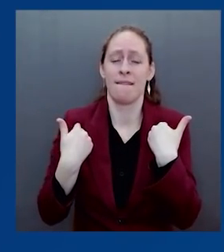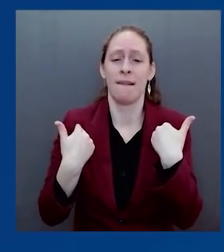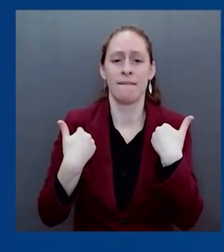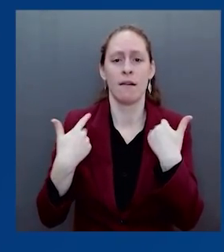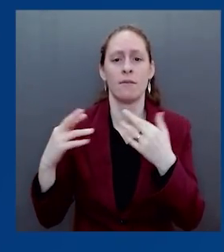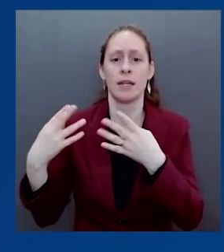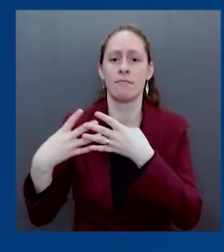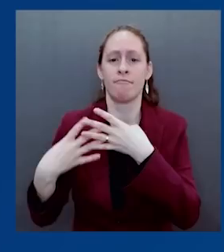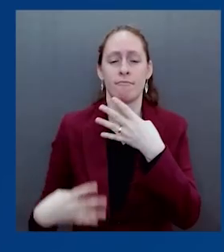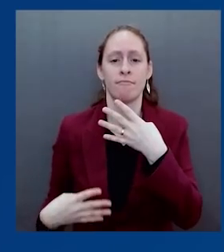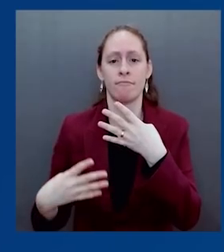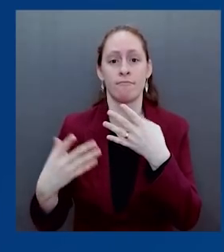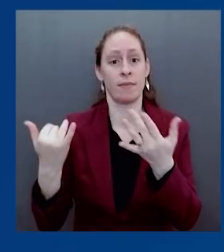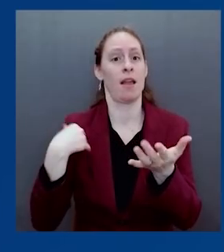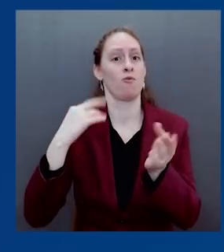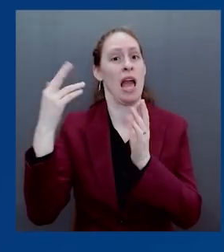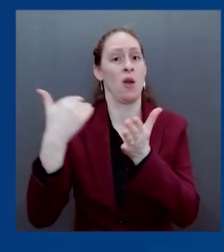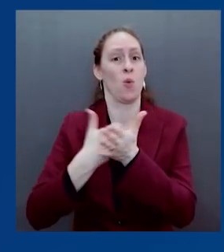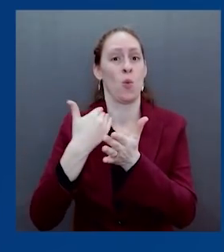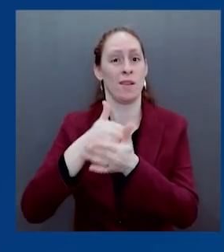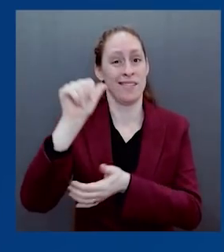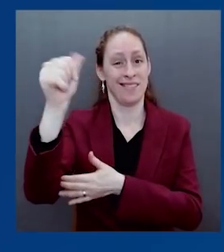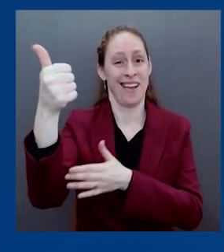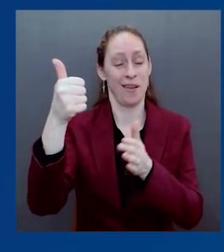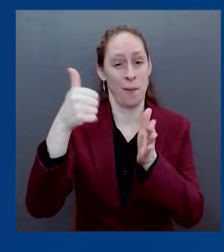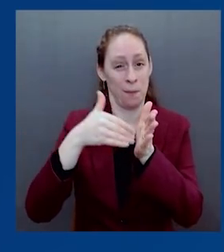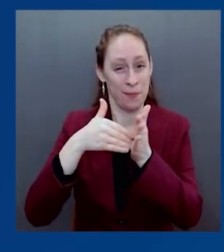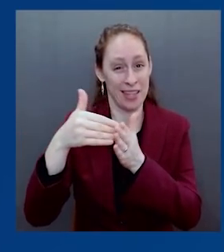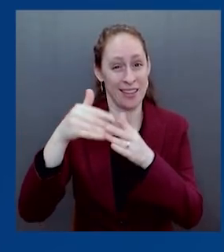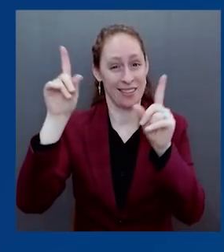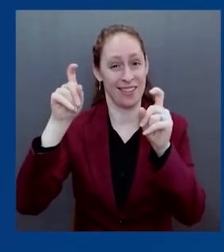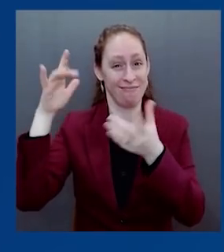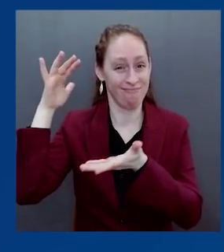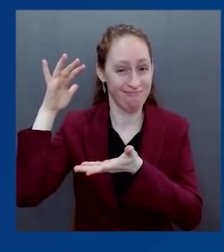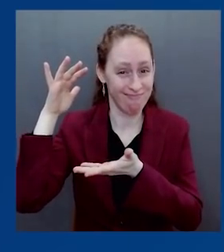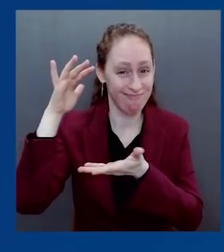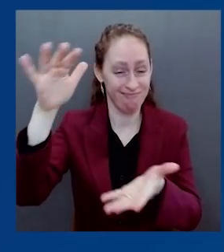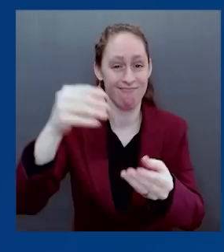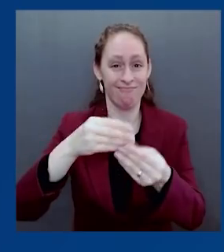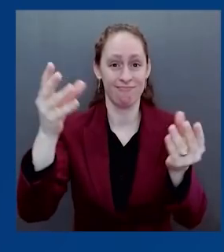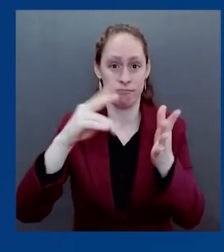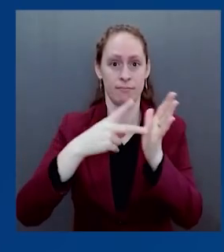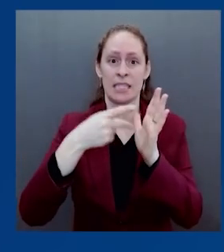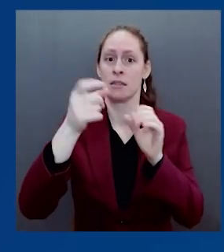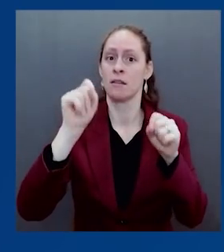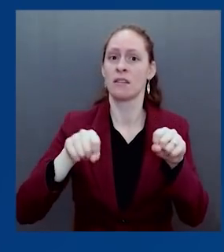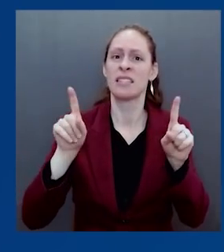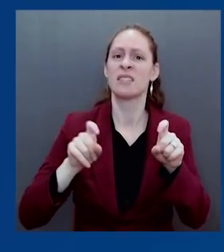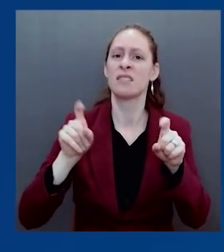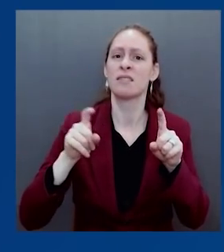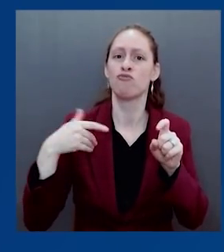add to the testing availability for schools and, as I mentioned, is double the testing that was done in the month of November.